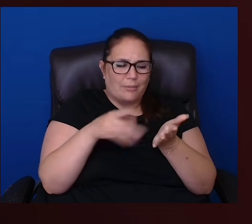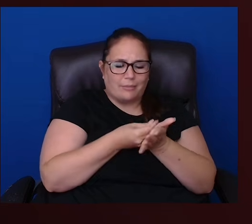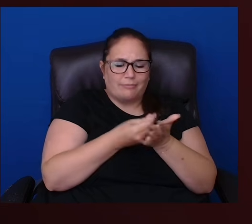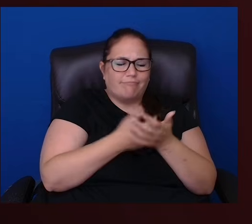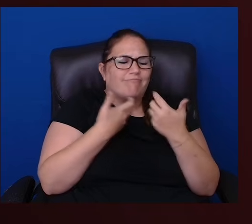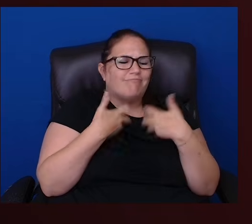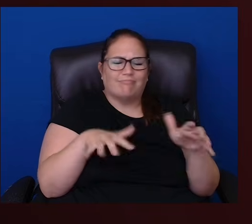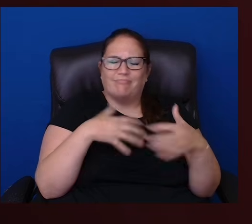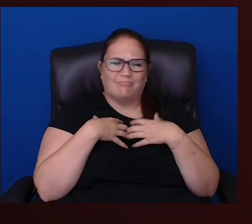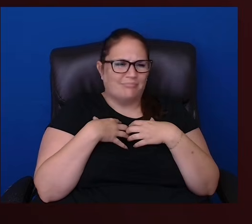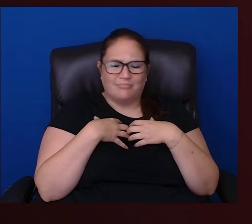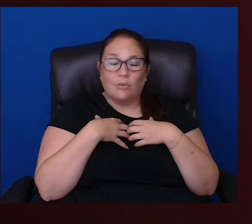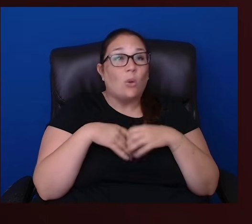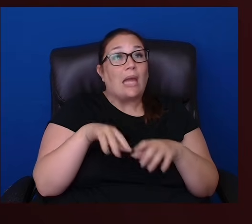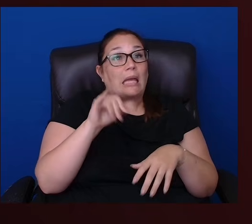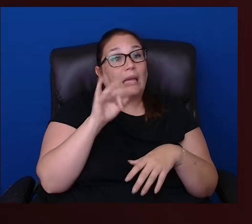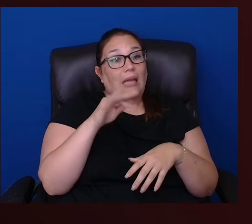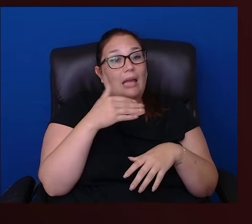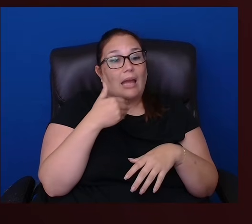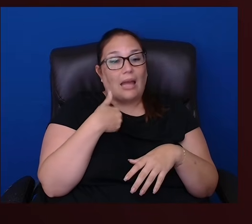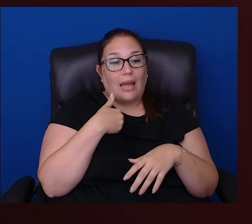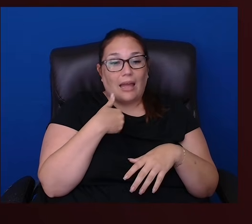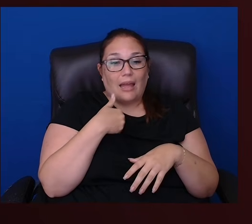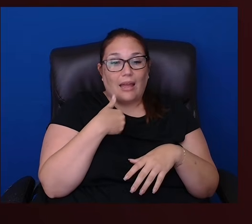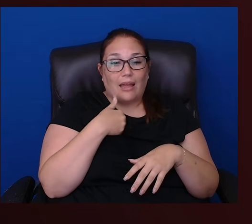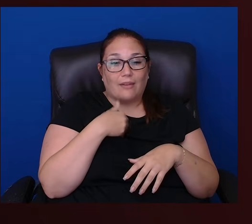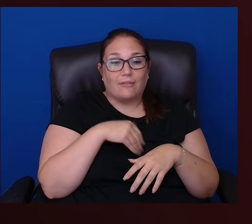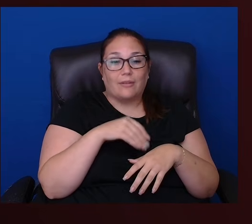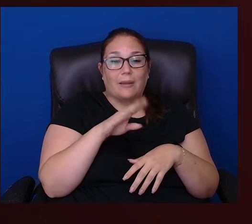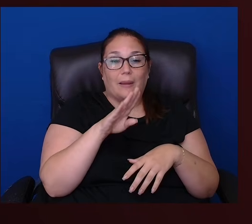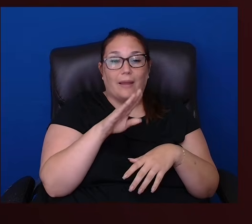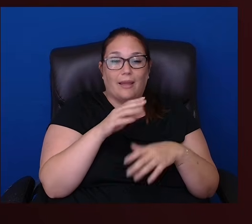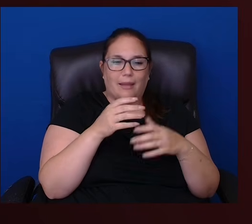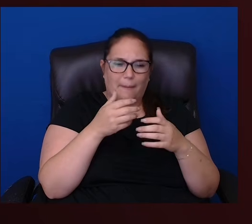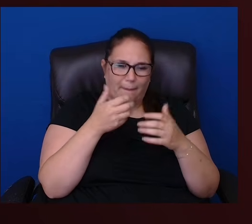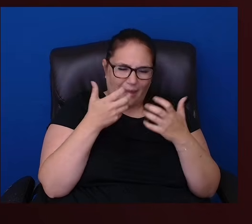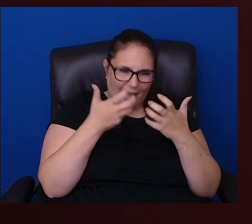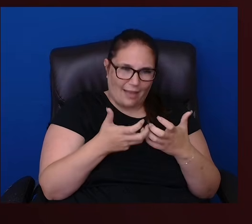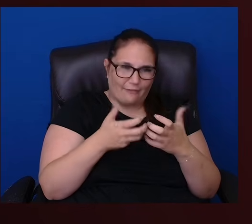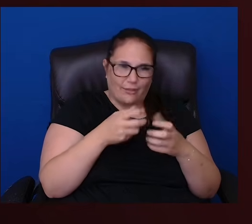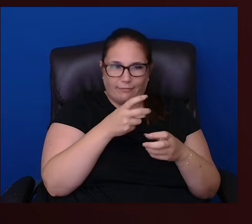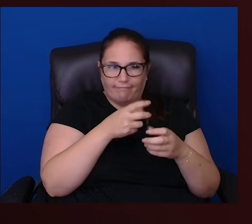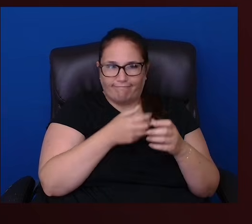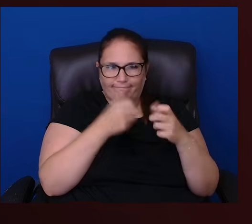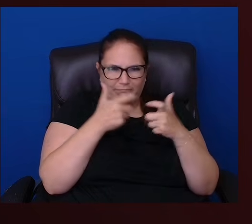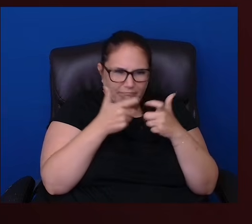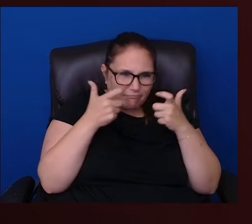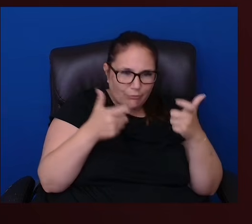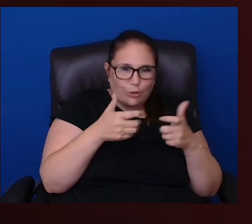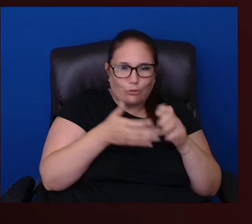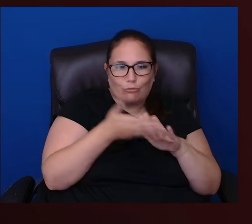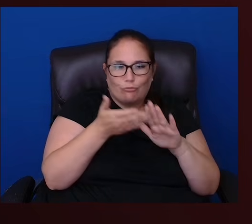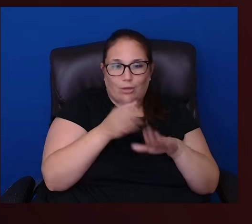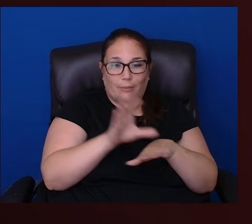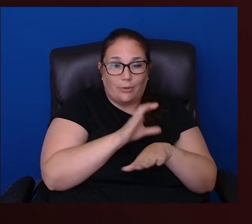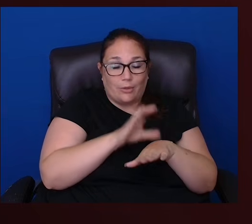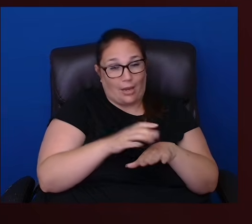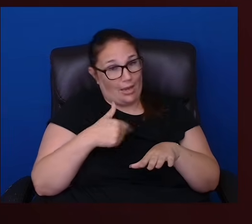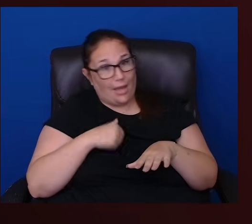So, if I've got a beefy computer that I'm developing on, spoiler alert, I don't today, so I'm not using this option,